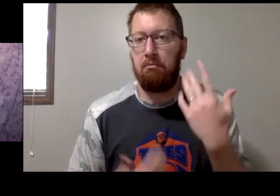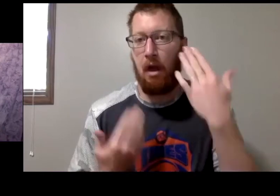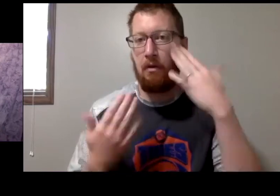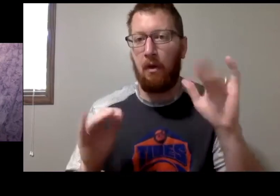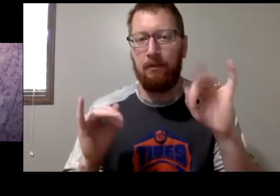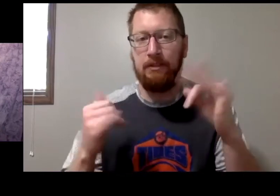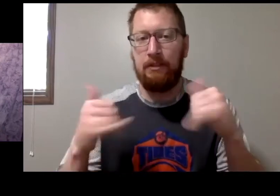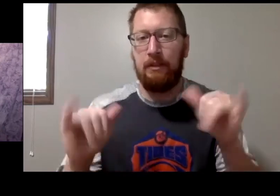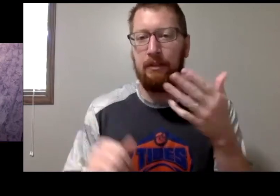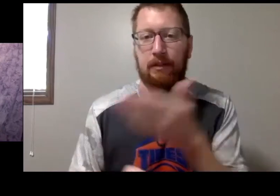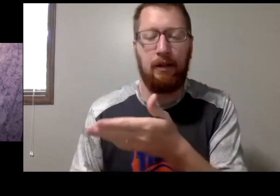Oh, on Hulu, okay.